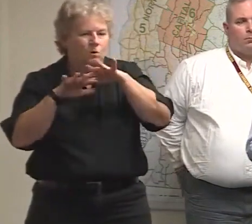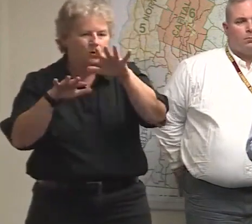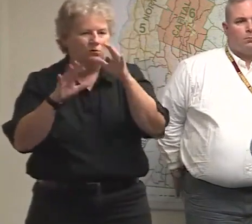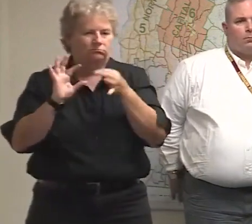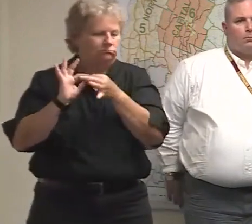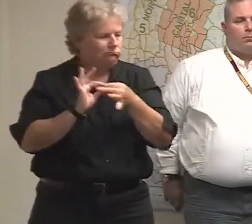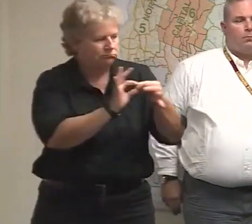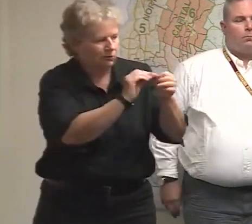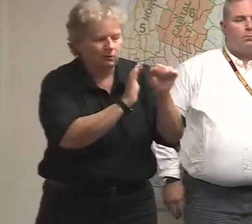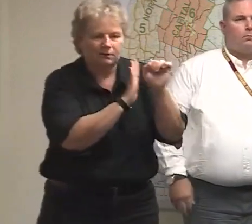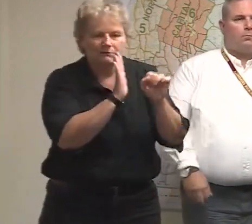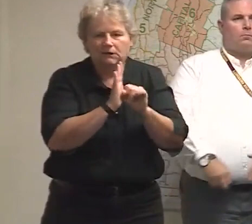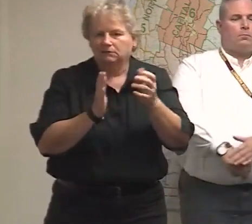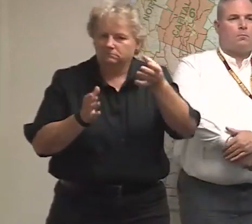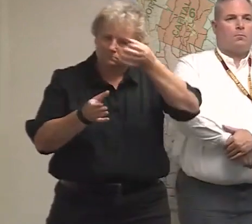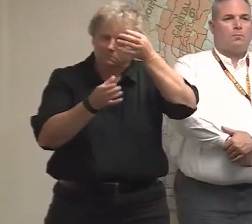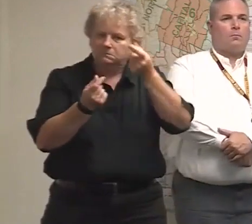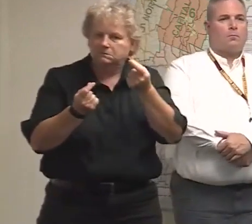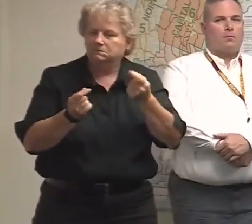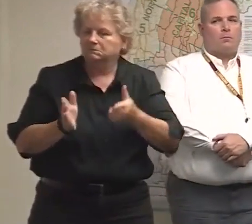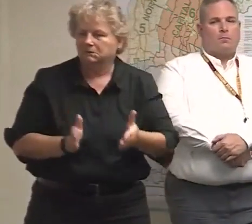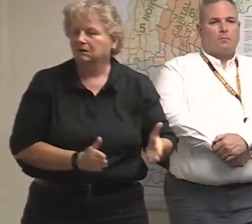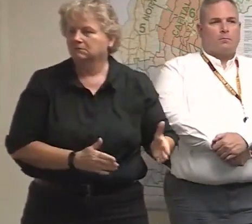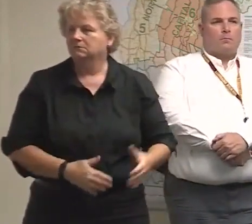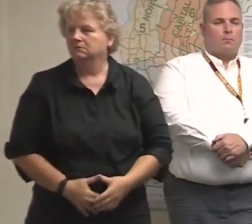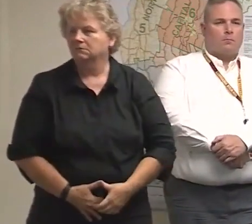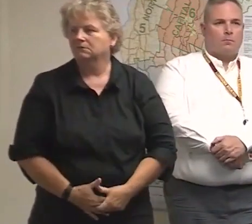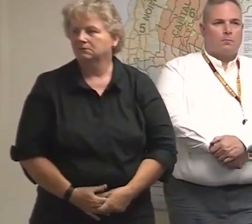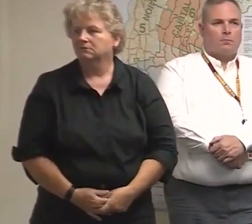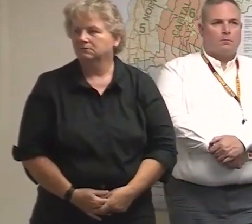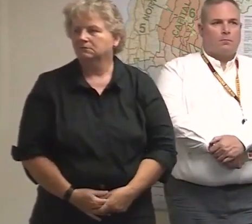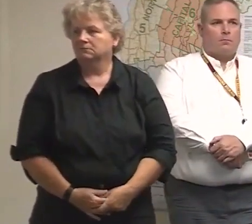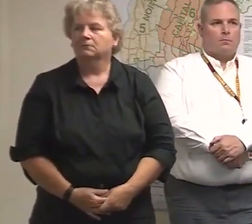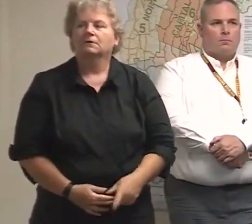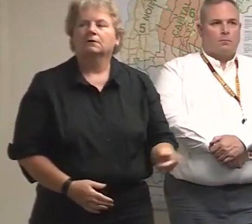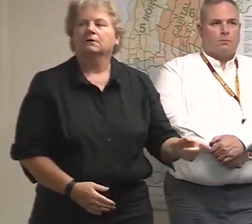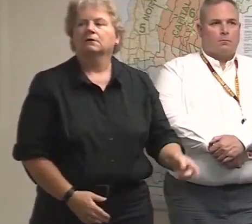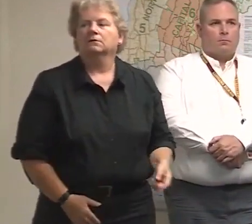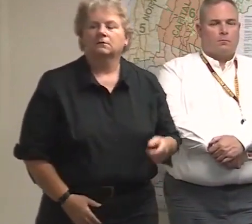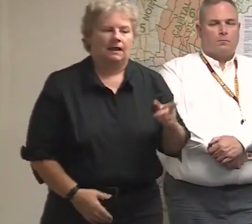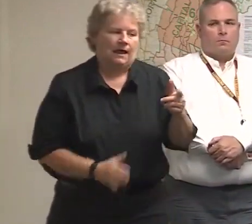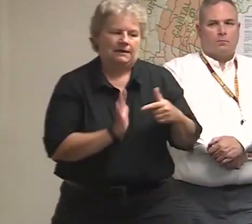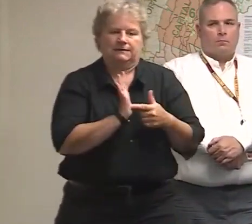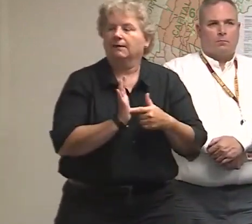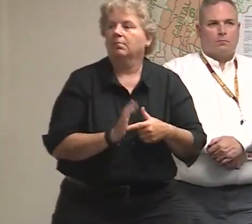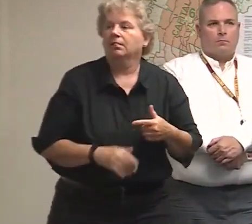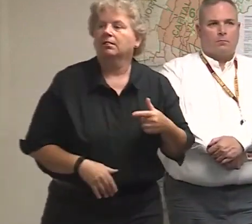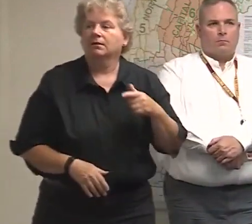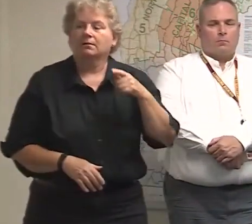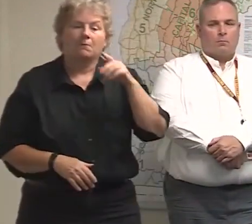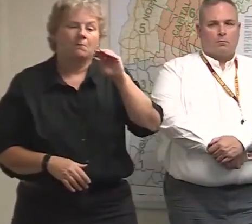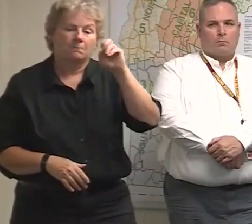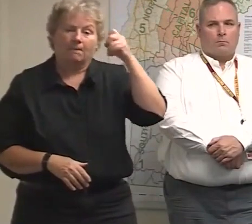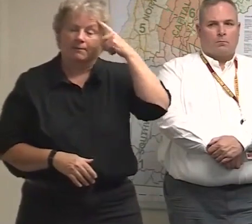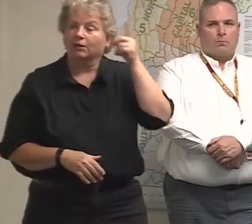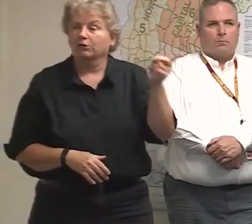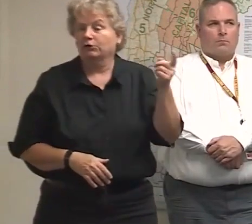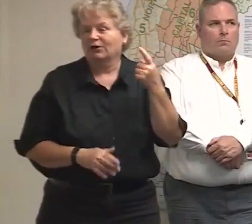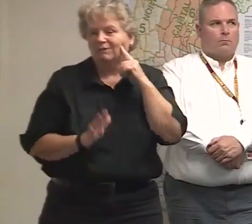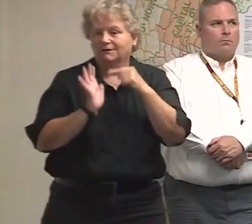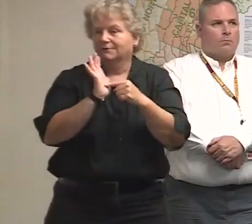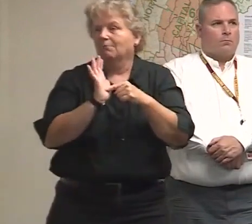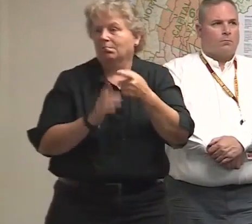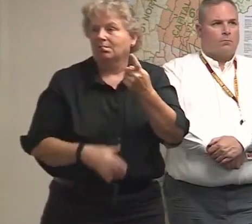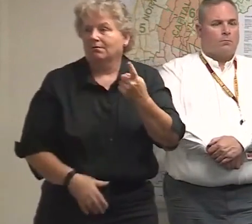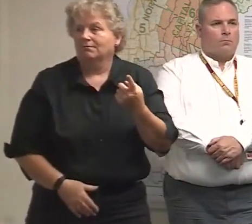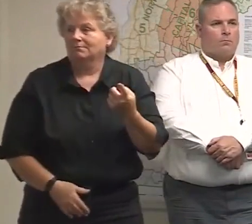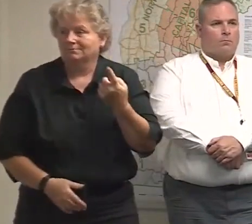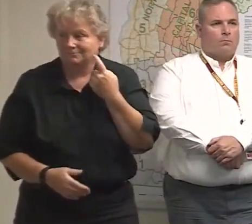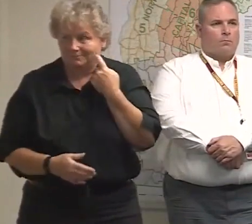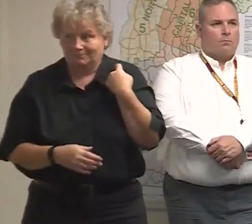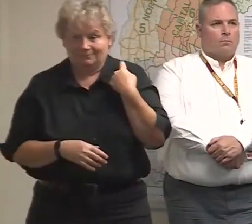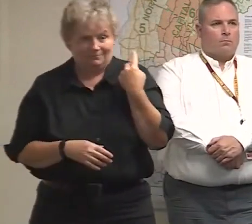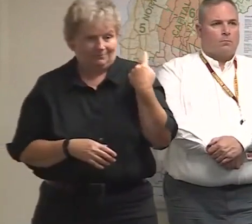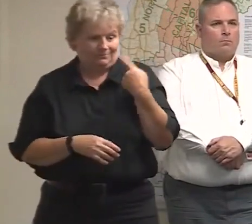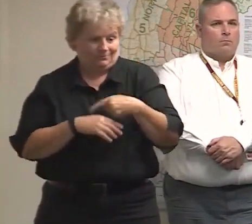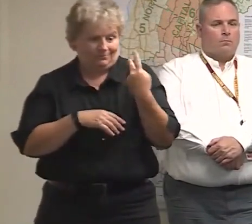WHO’S DOING THE ACTUAL MODELING WHEN WE HAD THE FLOODING IN, I TELL YOU, WHEN THERE WAS STANDING WATER ON MAIN STREET AND STATE STREET AND SO FORTH, THEN IT WAS MORE OF A CONCERN